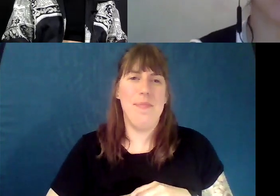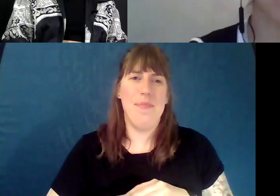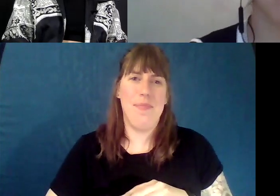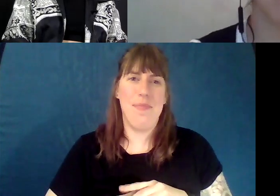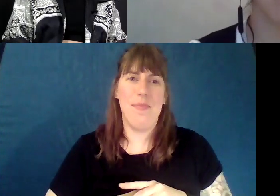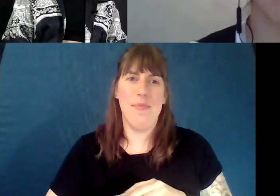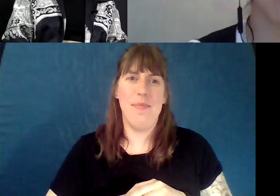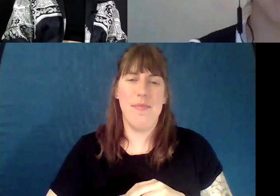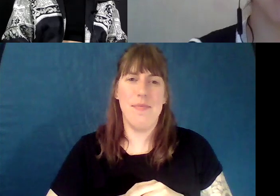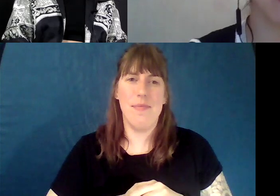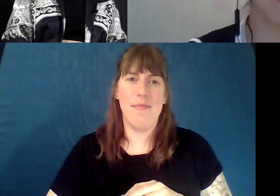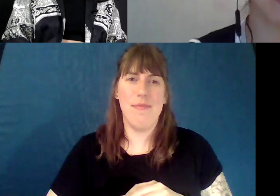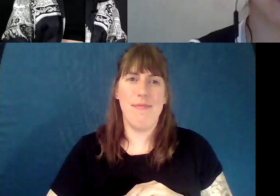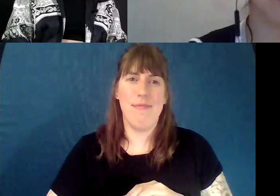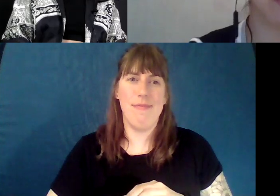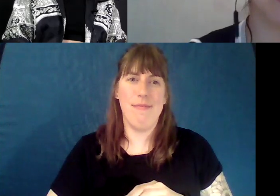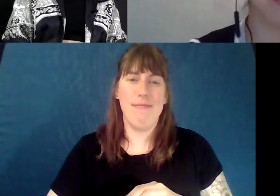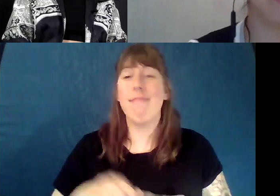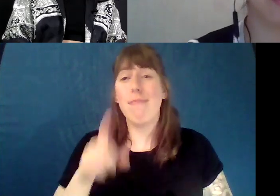You know, at the end of the day, we just want people to feel like they have agency